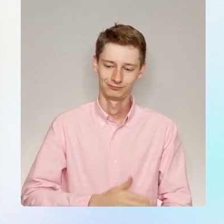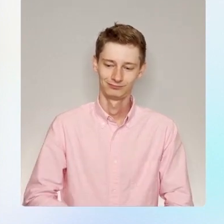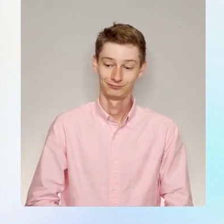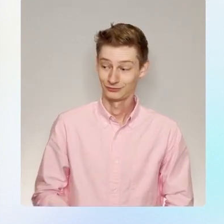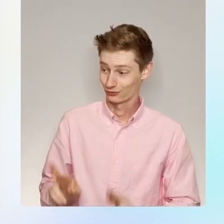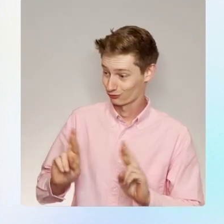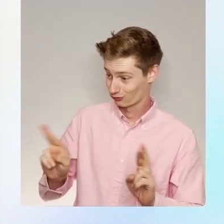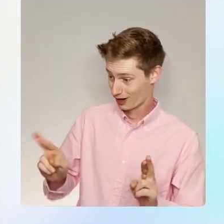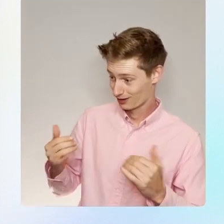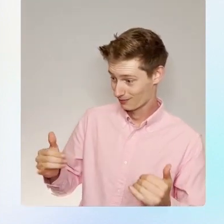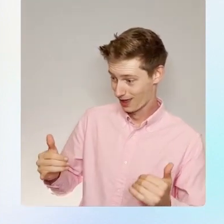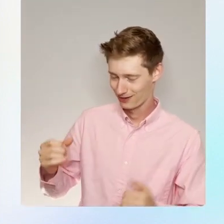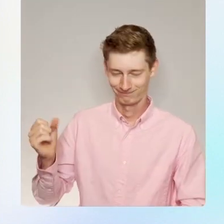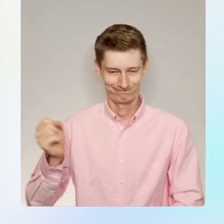You ready to play? Oh yeah.